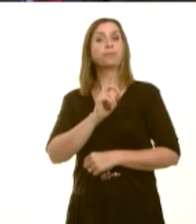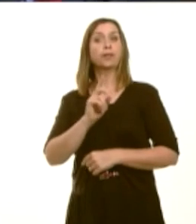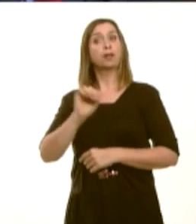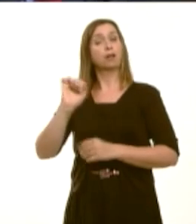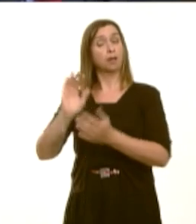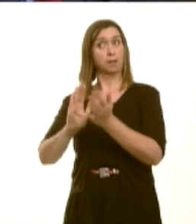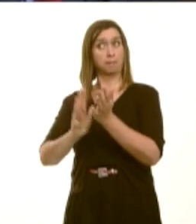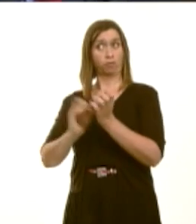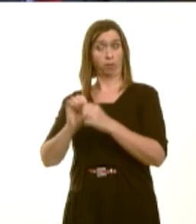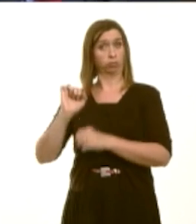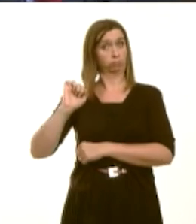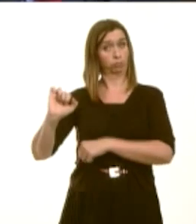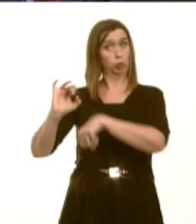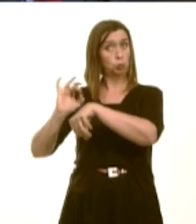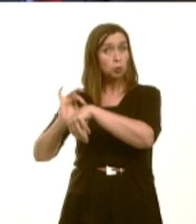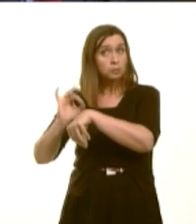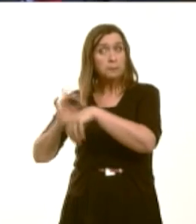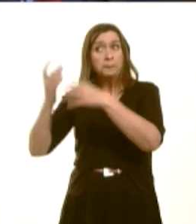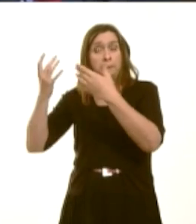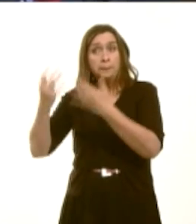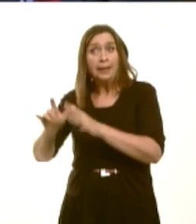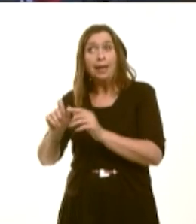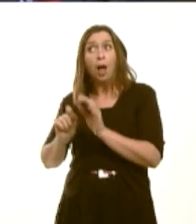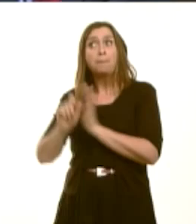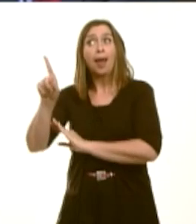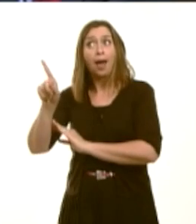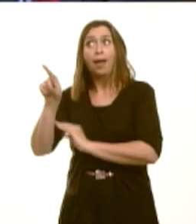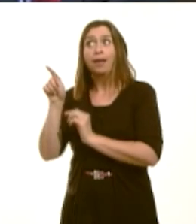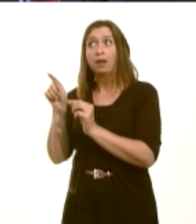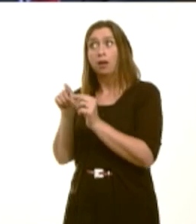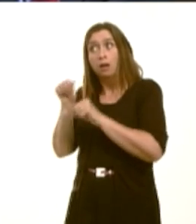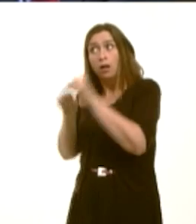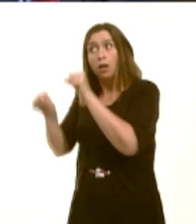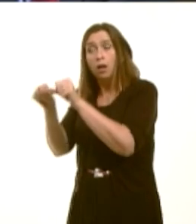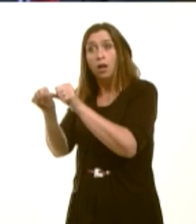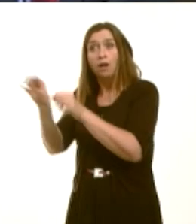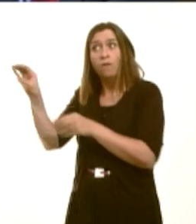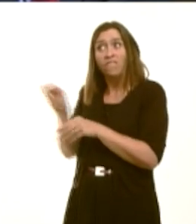clinicians made the application for fundingóit is not clear. If they did not, then they need